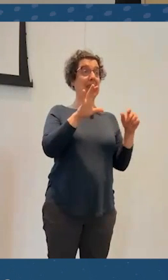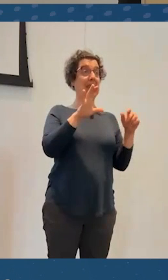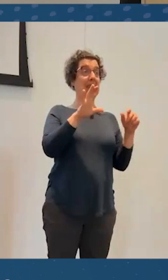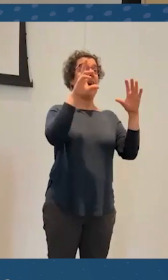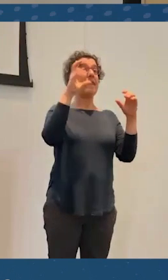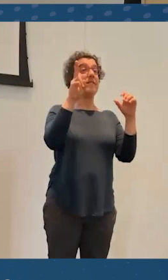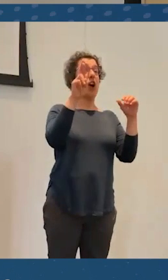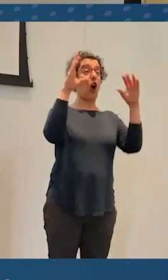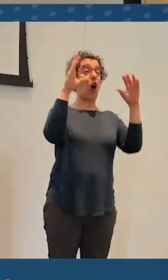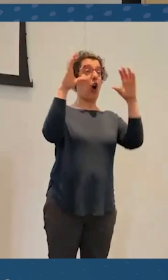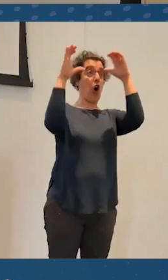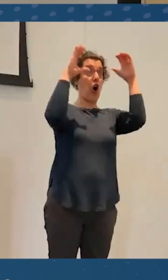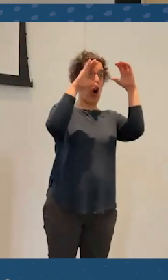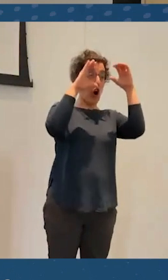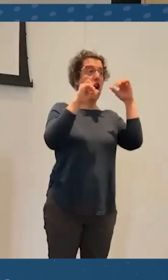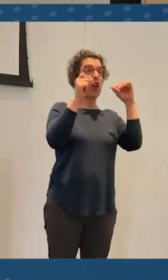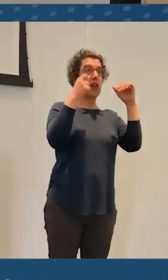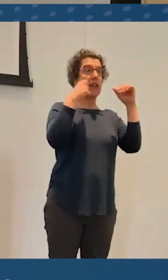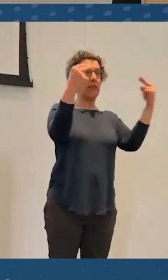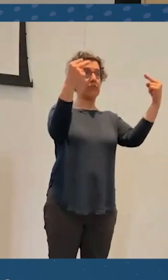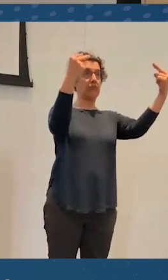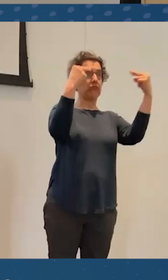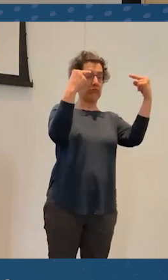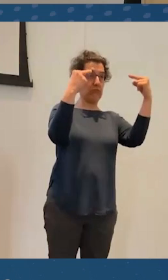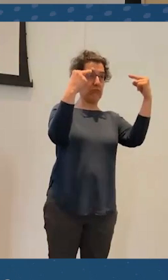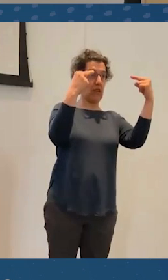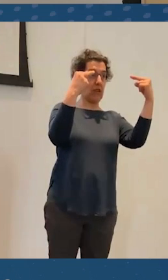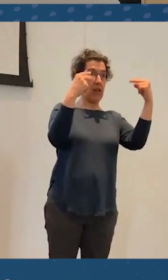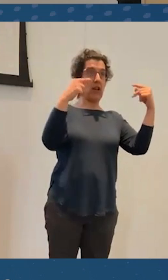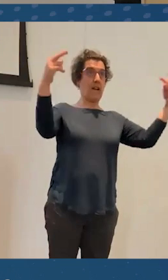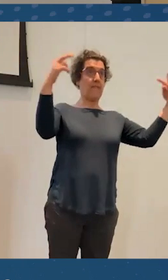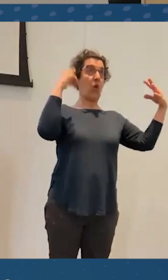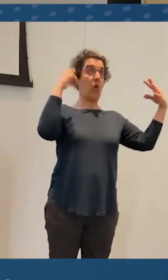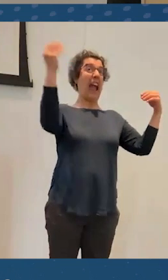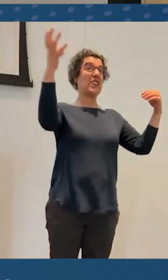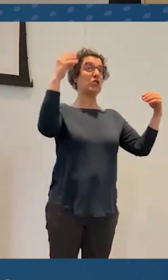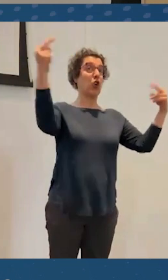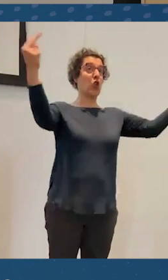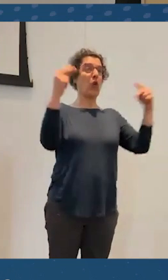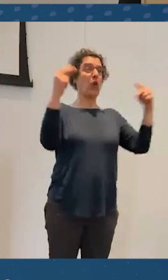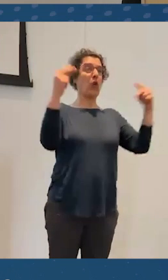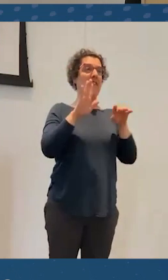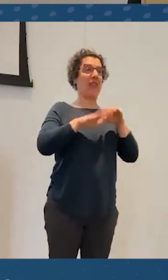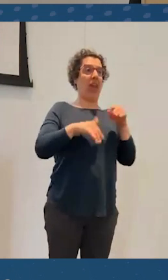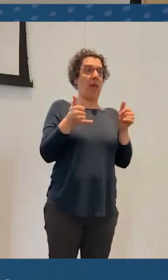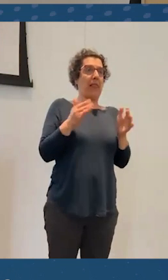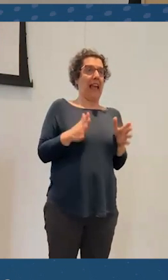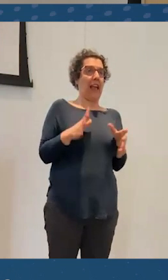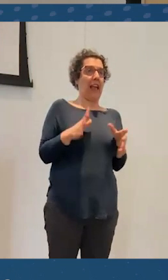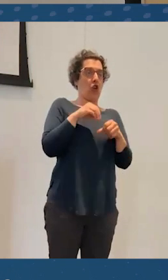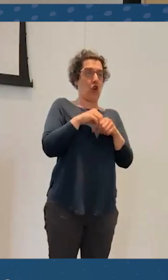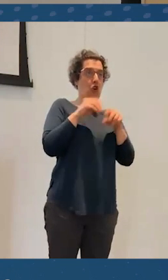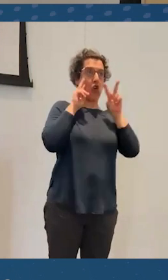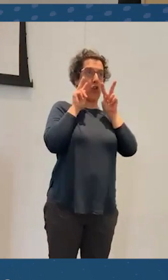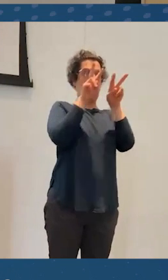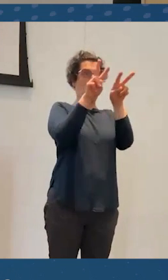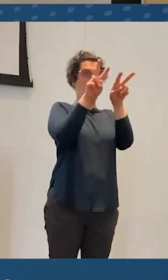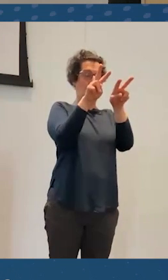shows a camera with smooth motion to external viewers, that is different from what the player sees. This makes the experience a bit more comfortable